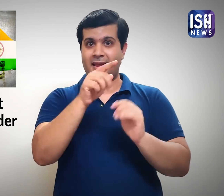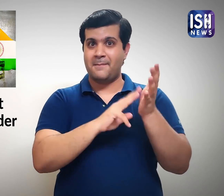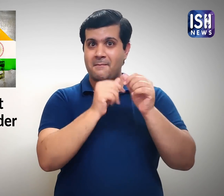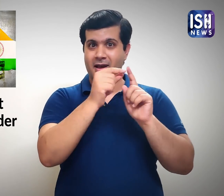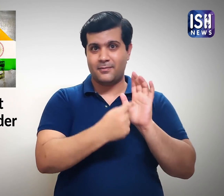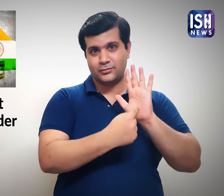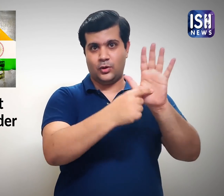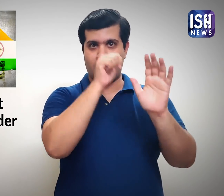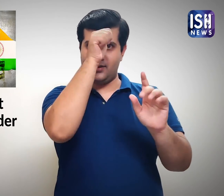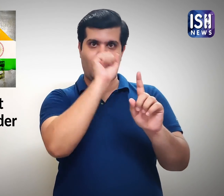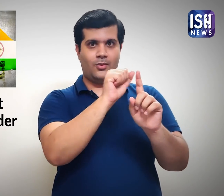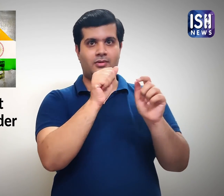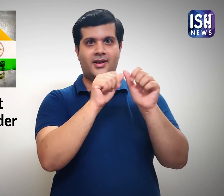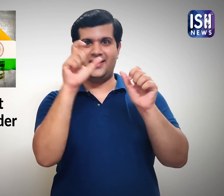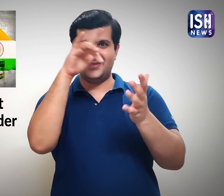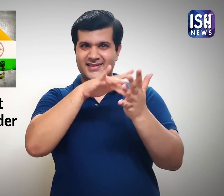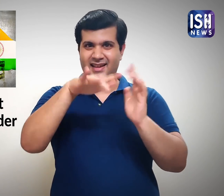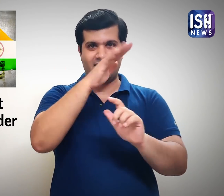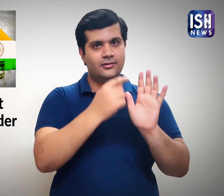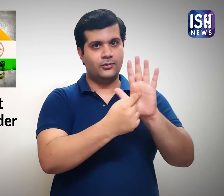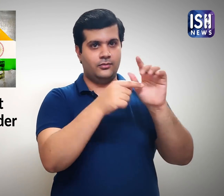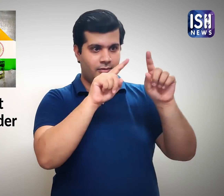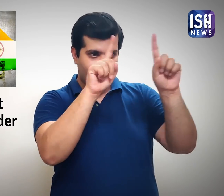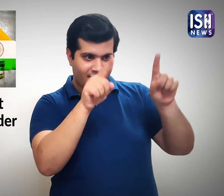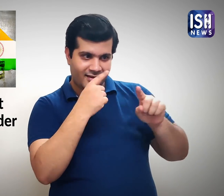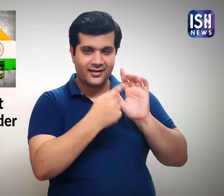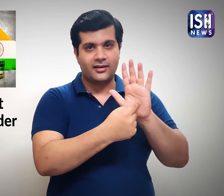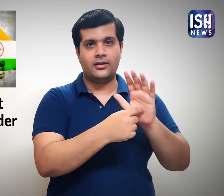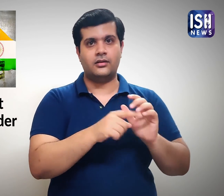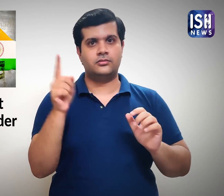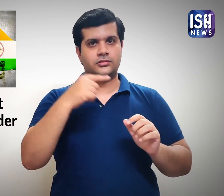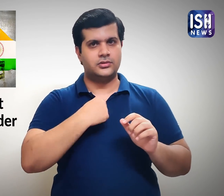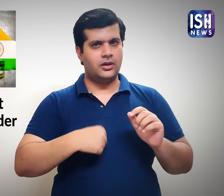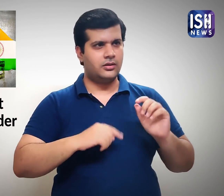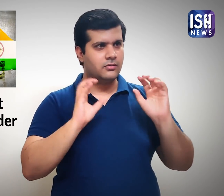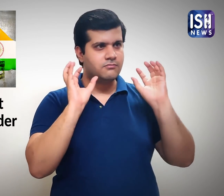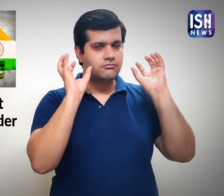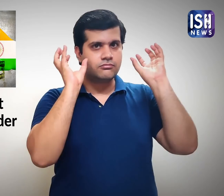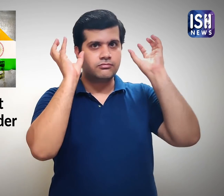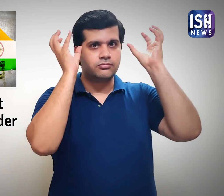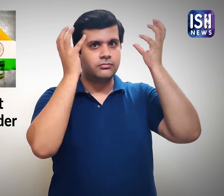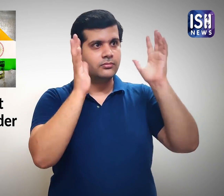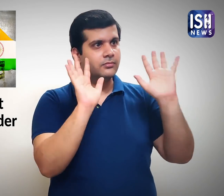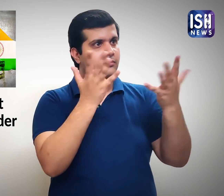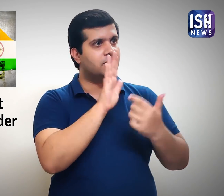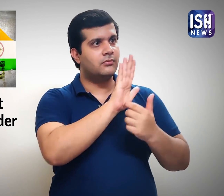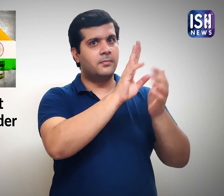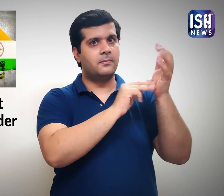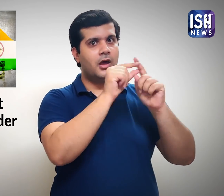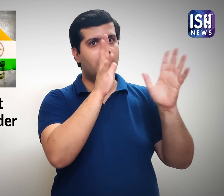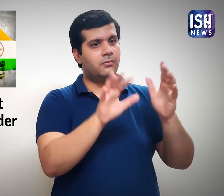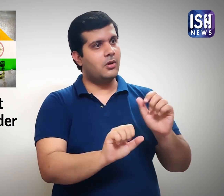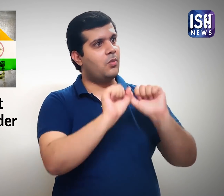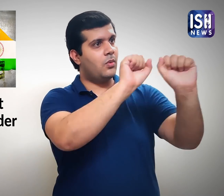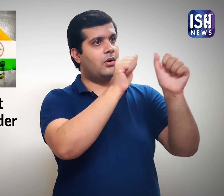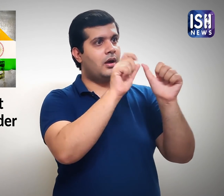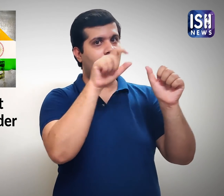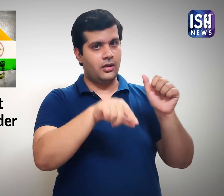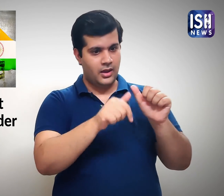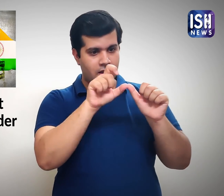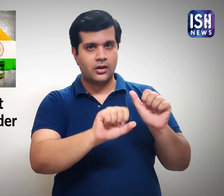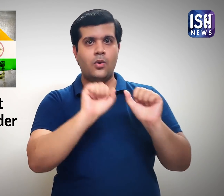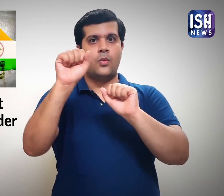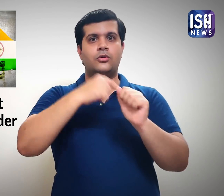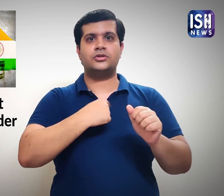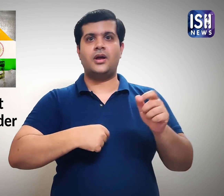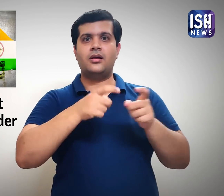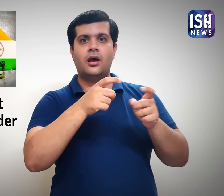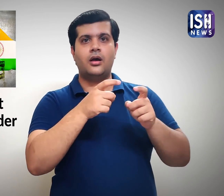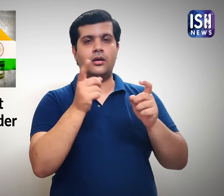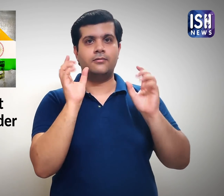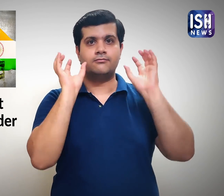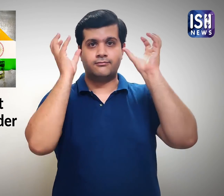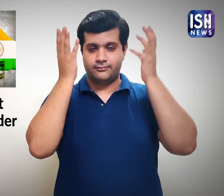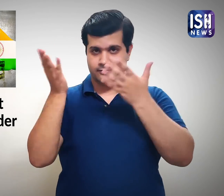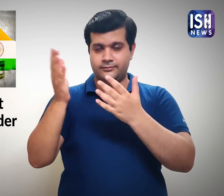Inclusion of the territory in the Indian map annoyed China.